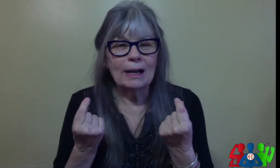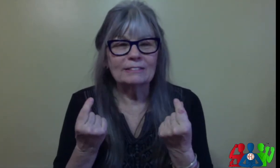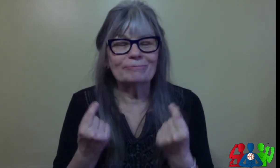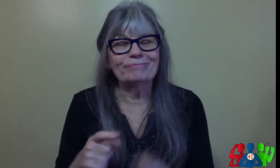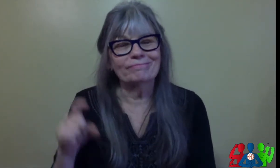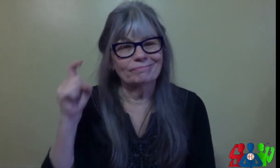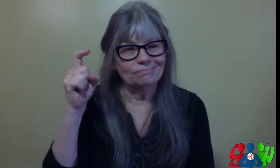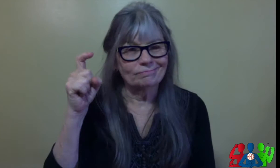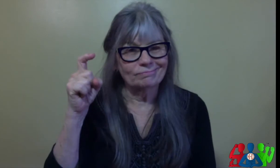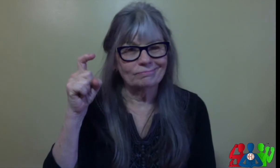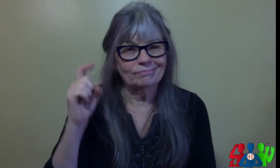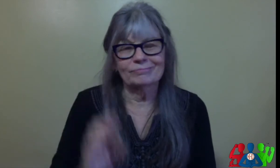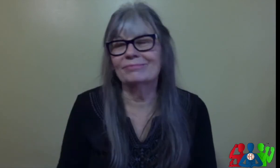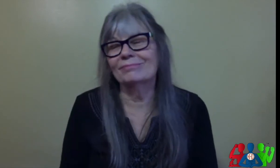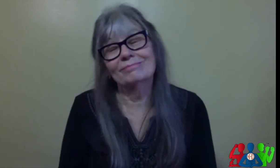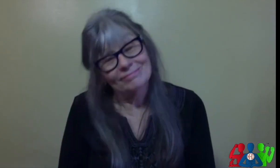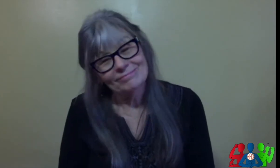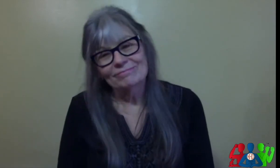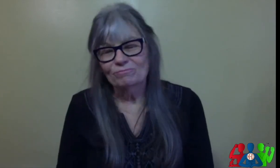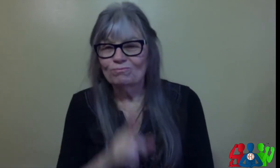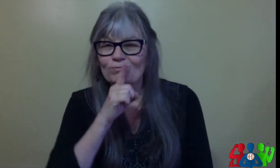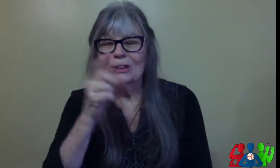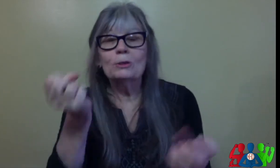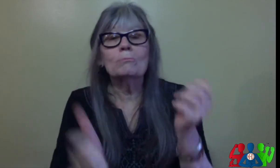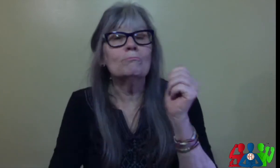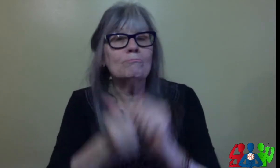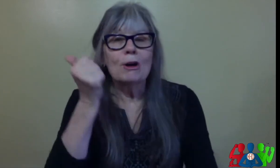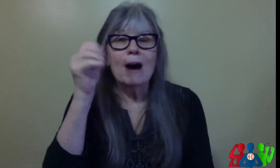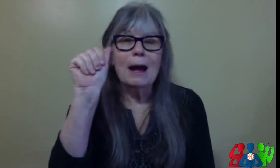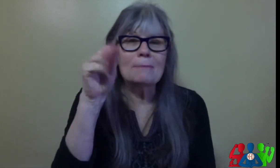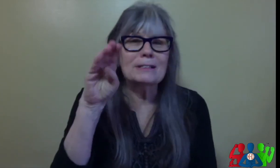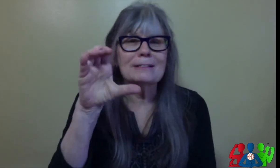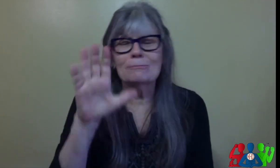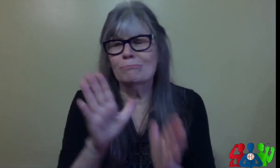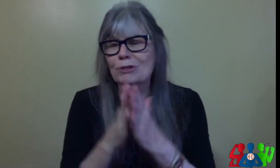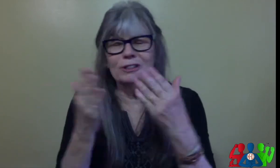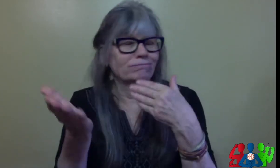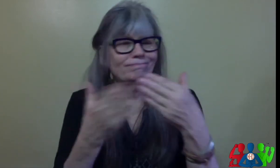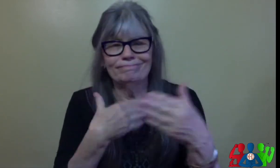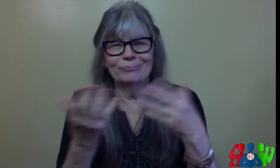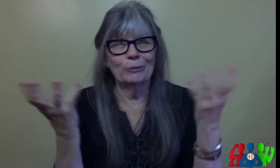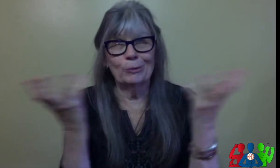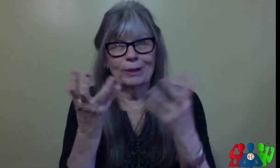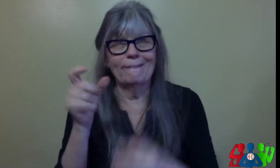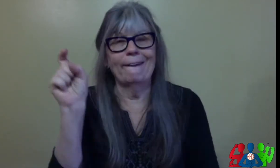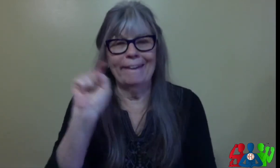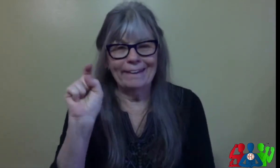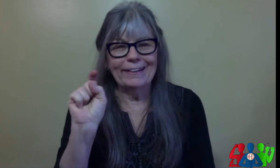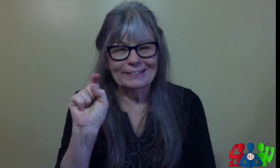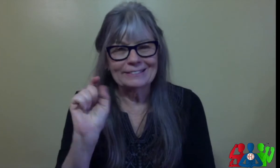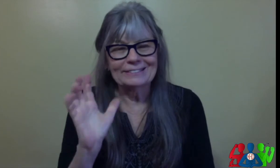with the last name that started with U. It was the letter X that really got us stuck. And that's